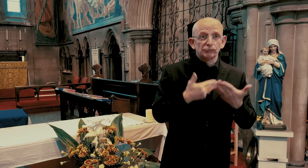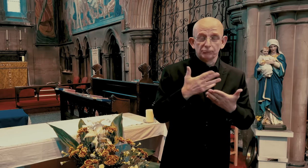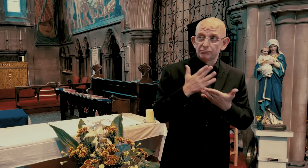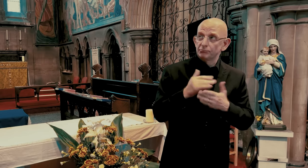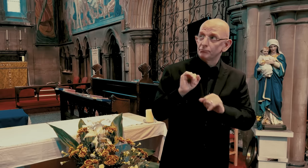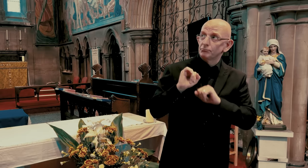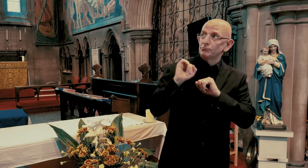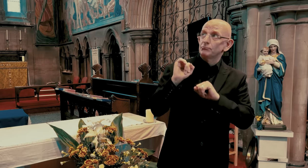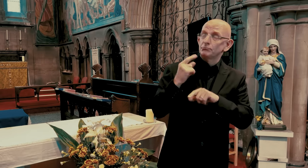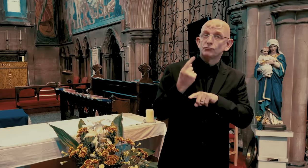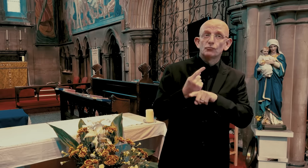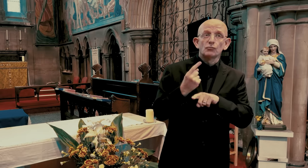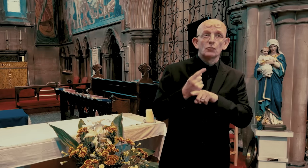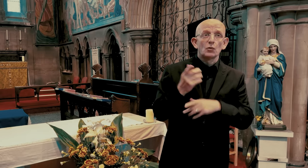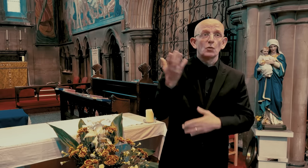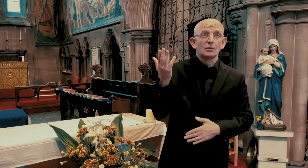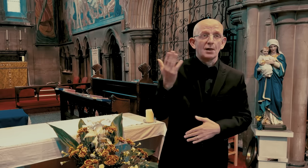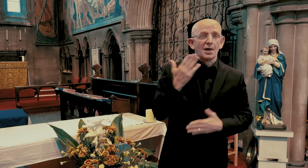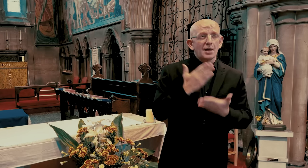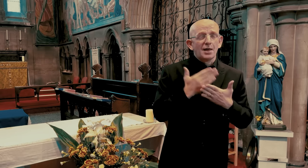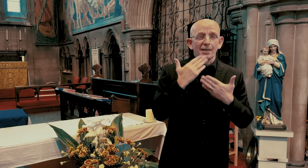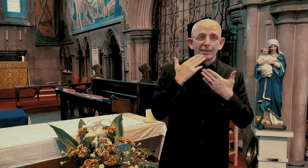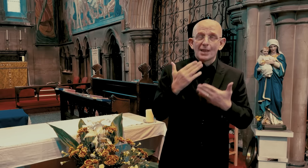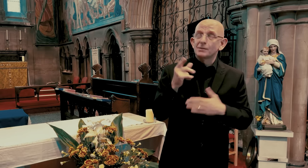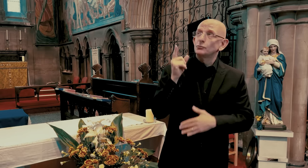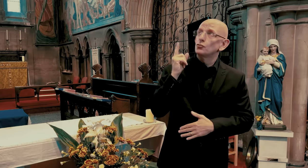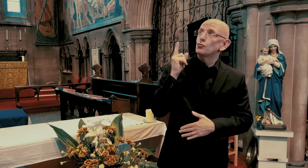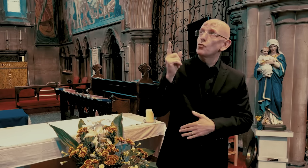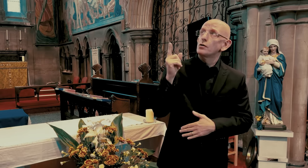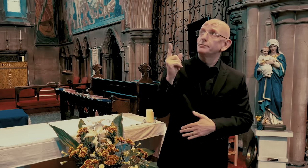This is the word of the Lord. Thanks be to God.